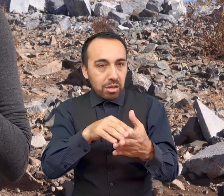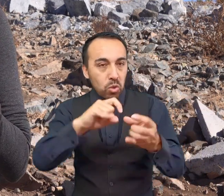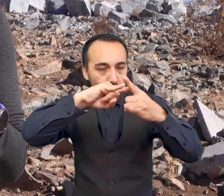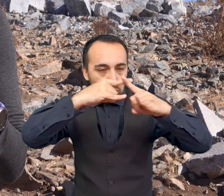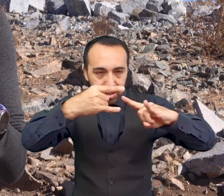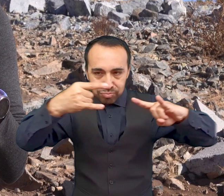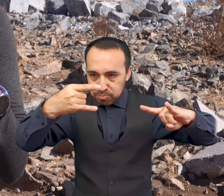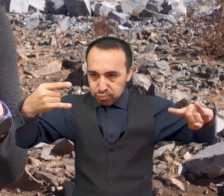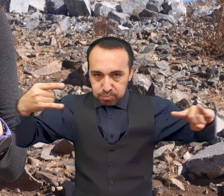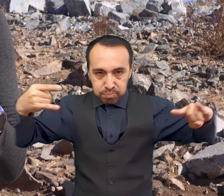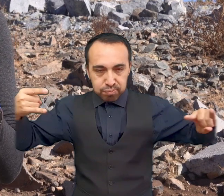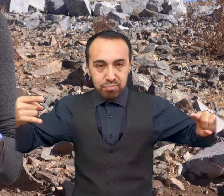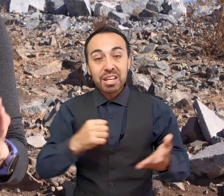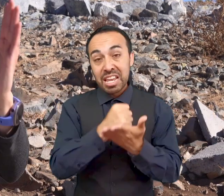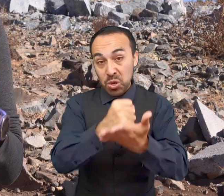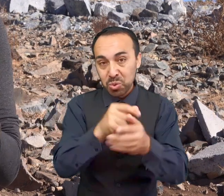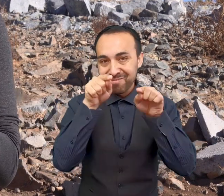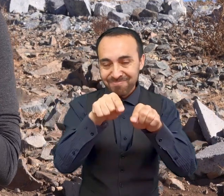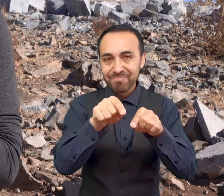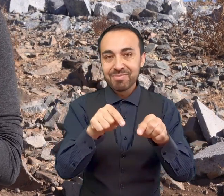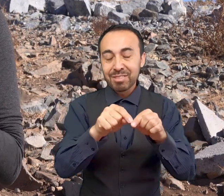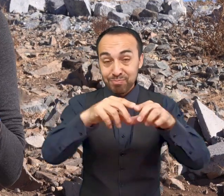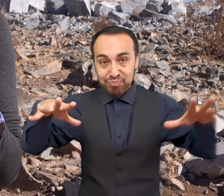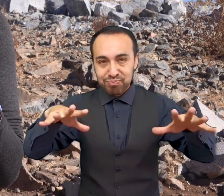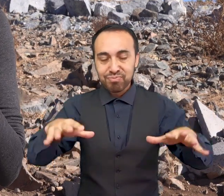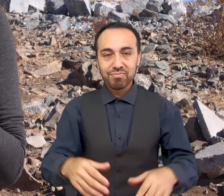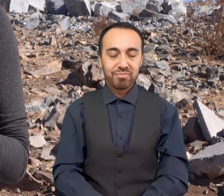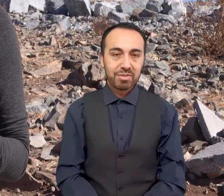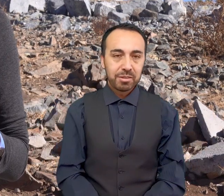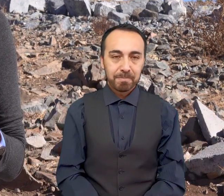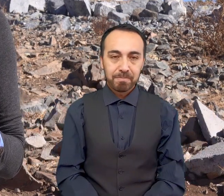Within these two main groups there are also subdivisions according to the presence